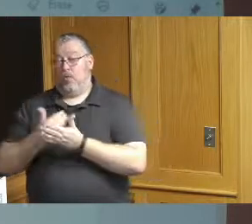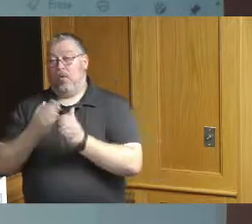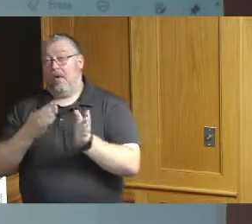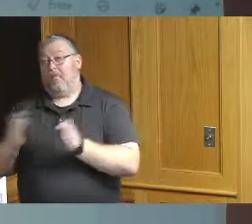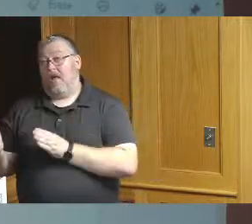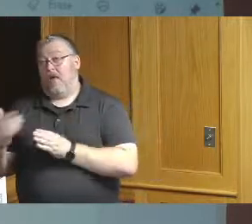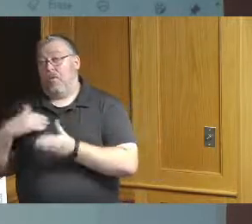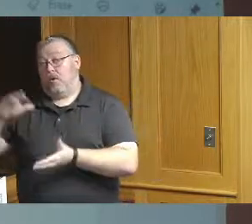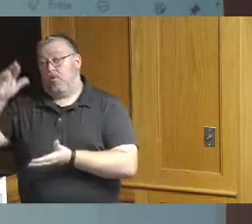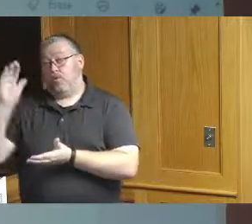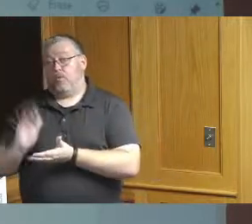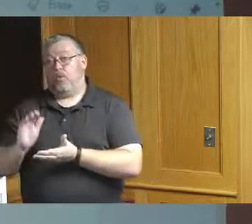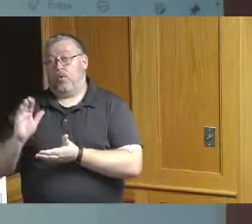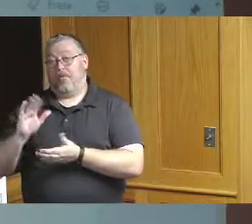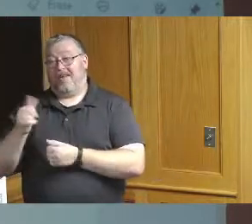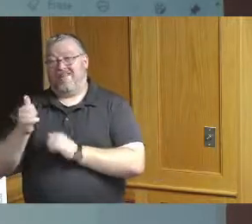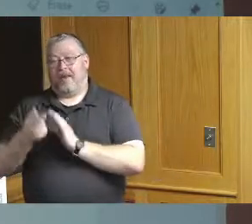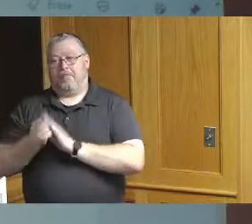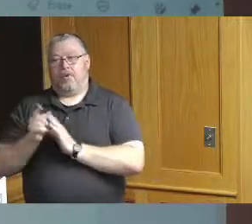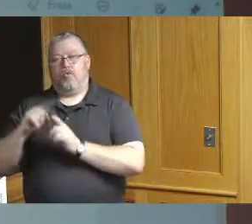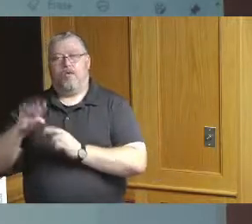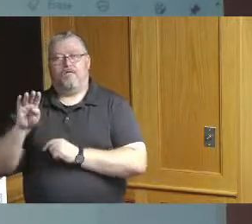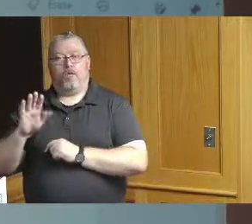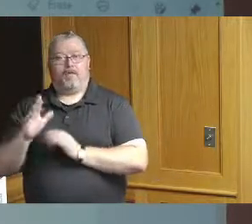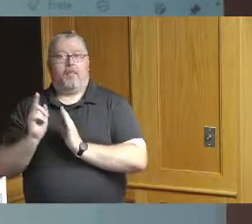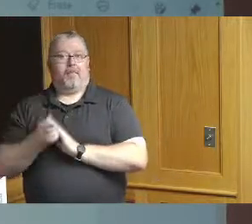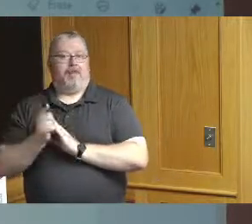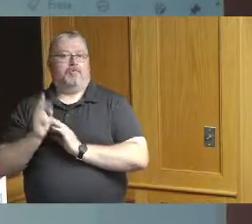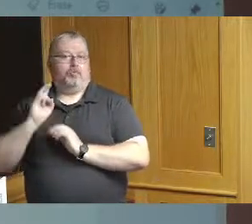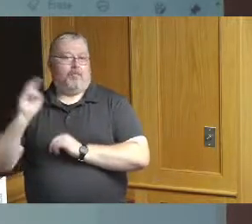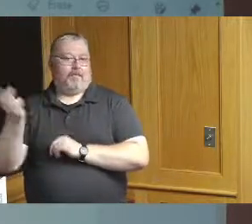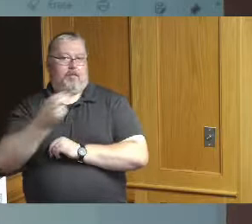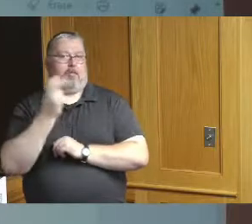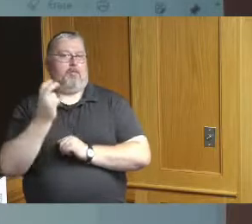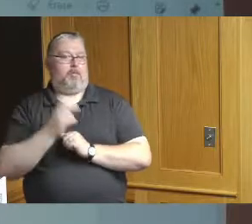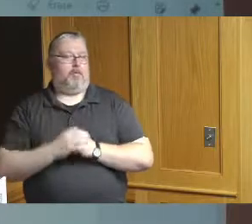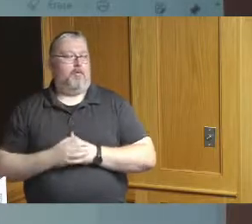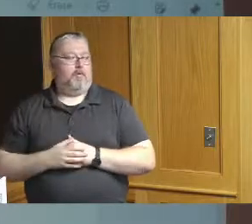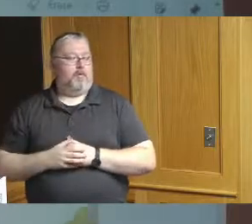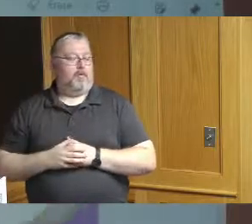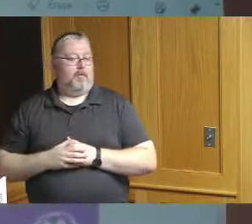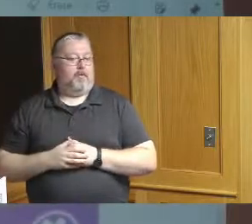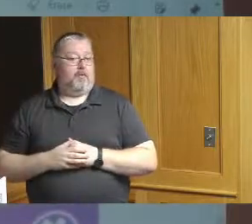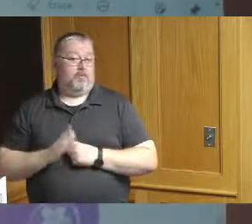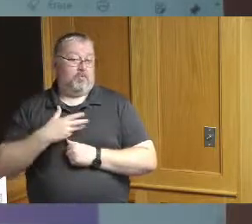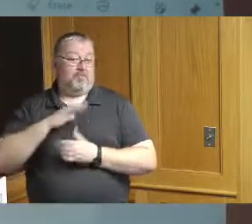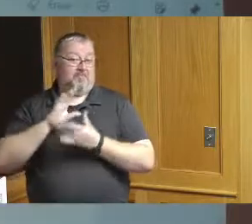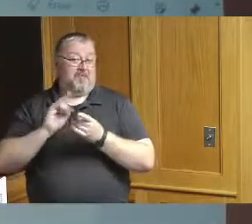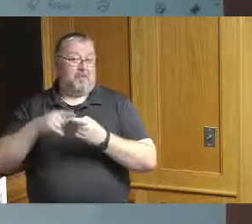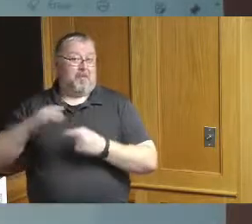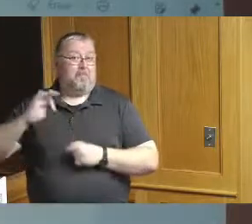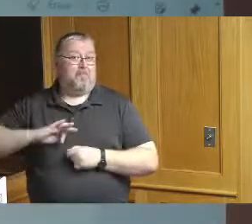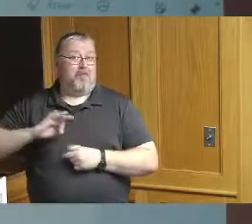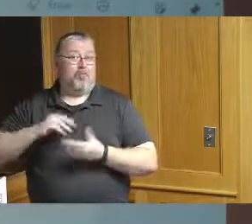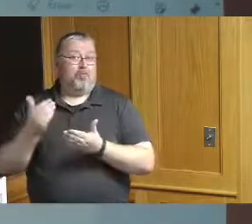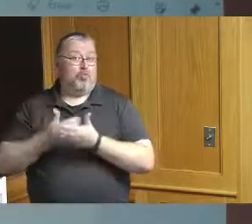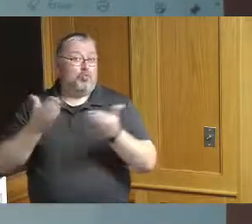been reduced by 10 minutes to 45 minutes so we talk about the benefits of the new service plan